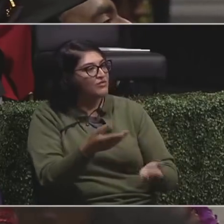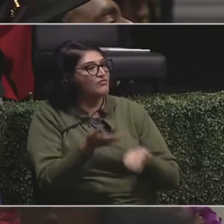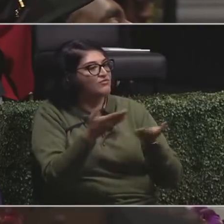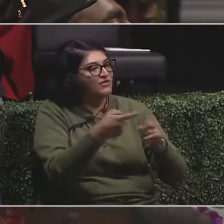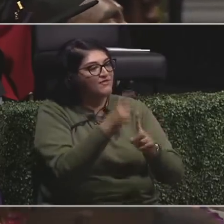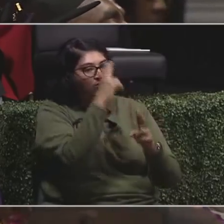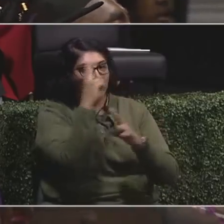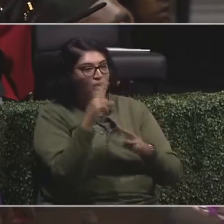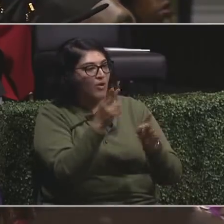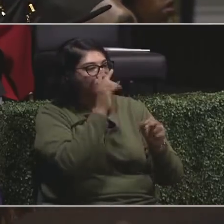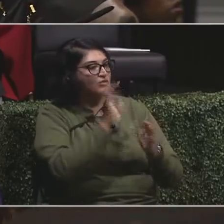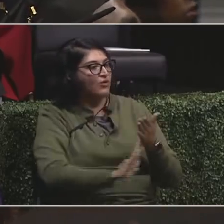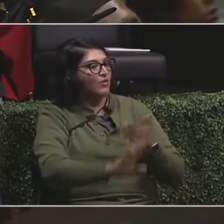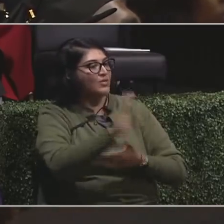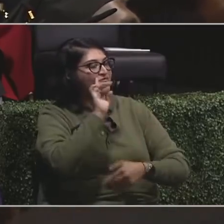TARA O'CALLAGHAN DISCOVERED THEIR PASSION.